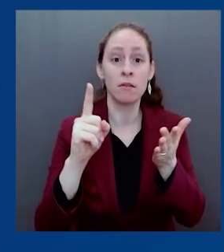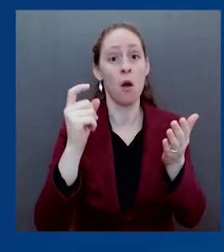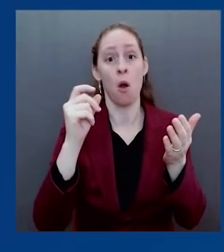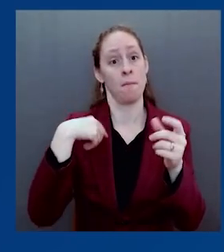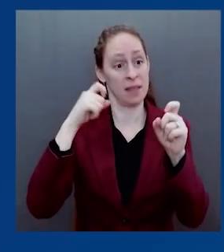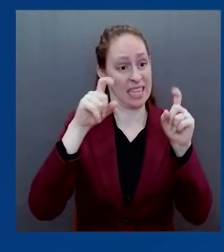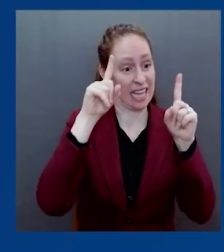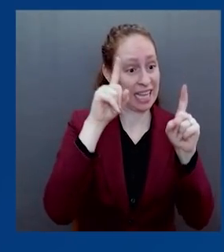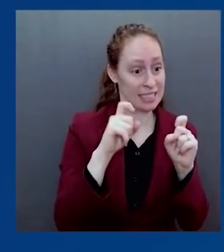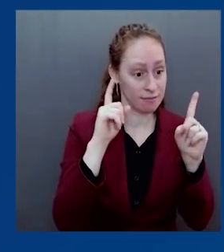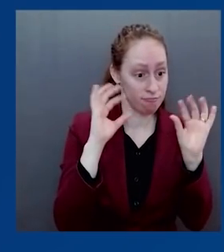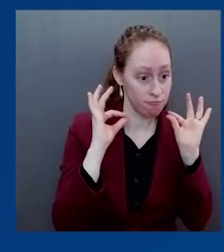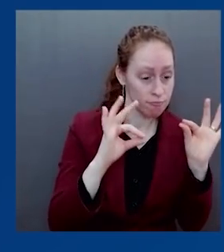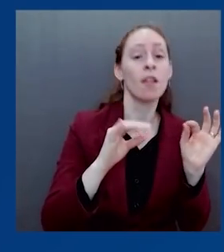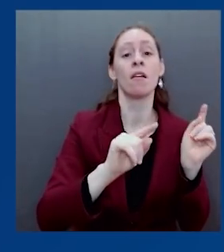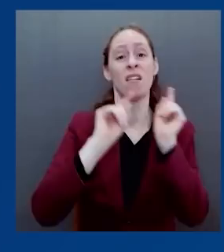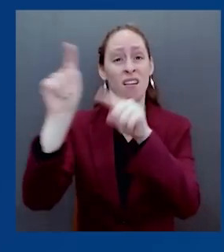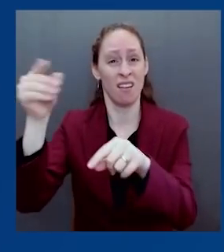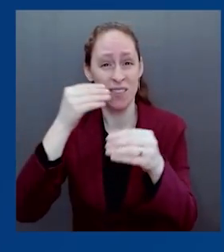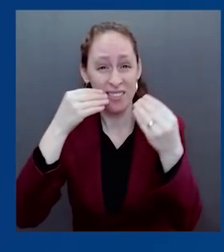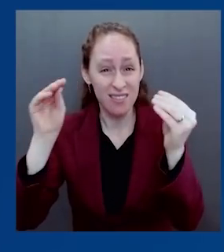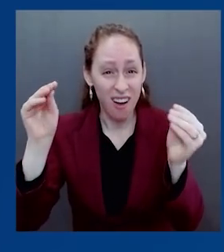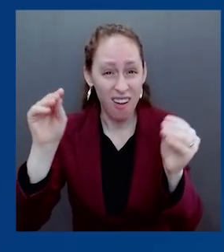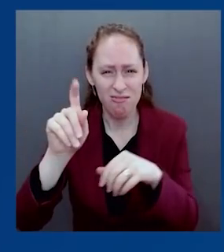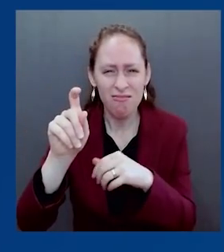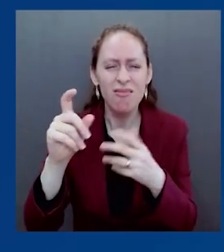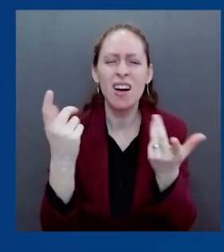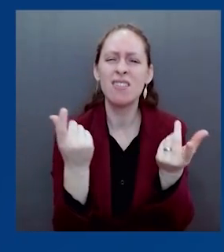with that preprint study about Omicron versus Delta,